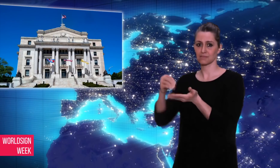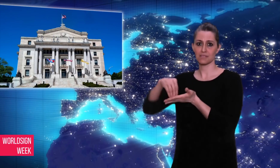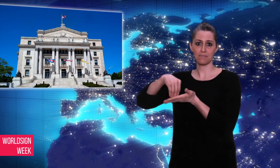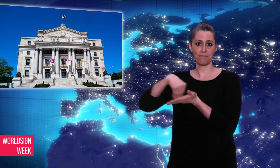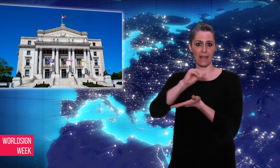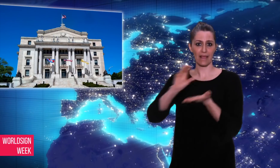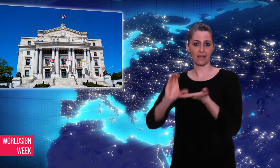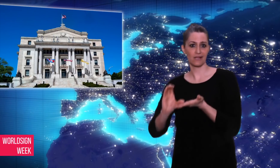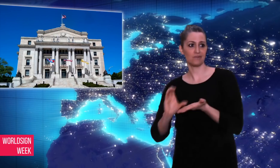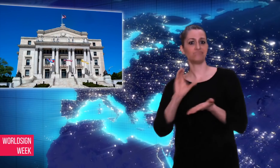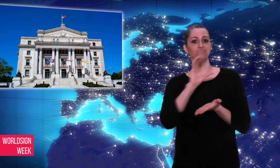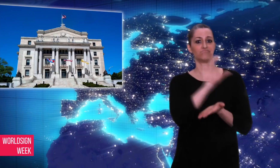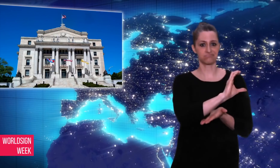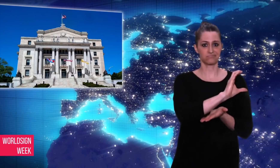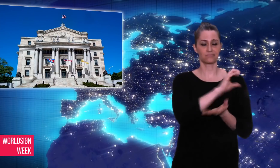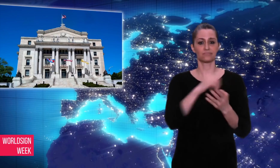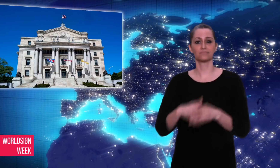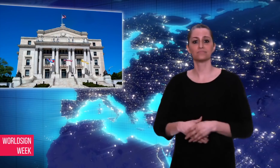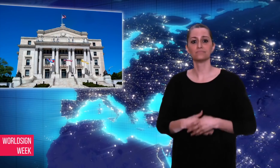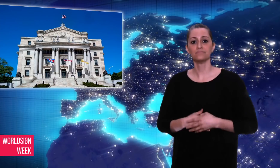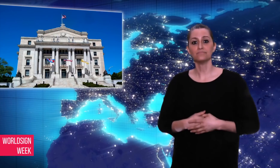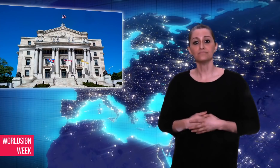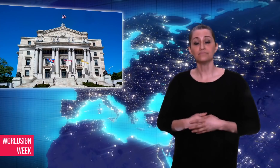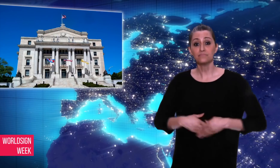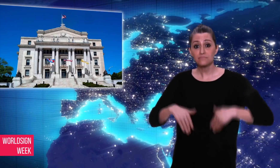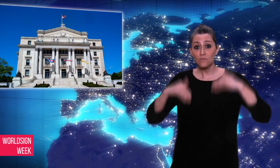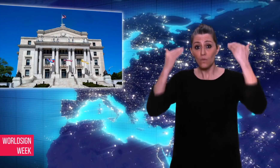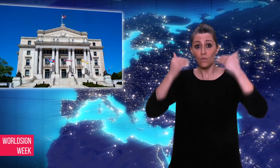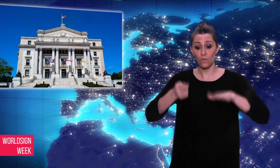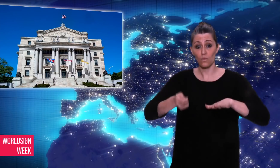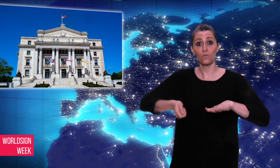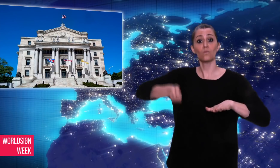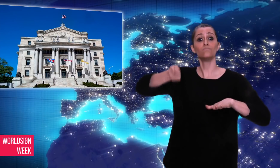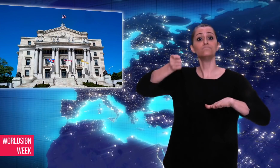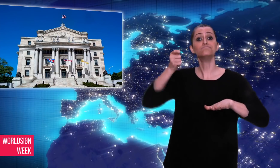the botched attempt to sell DeafNation.